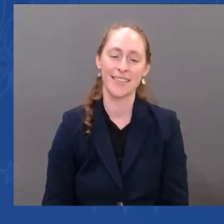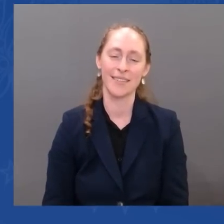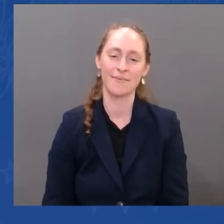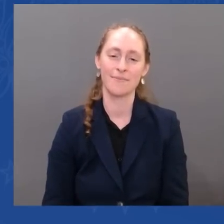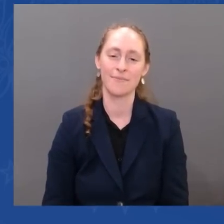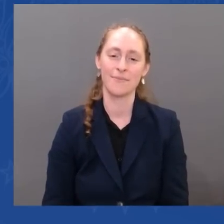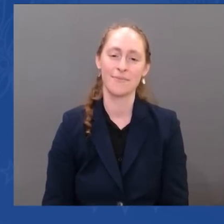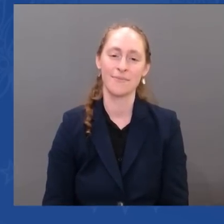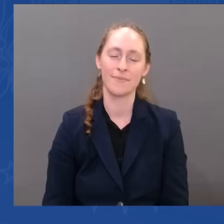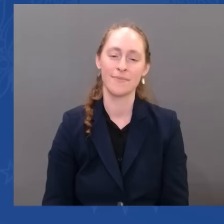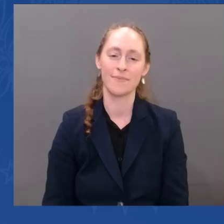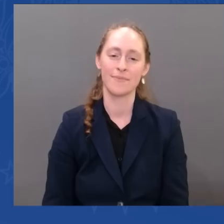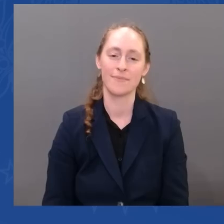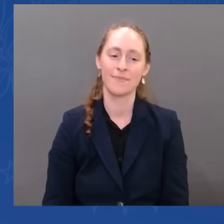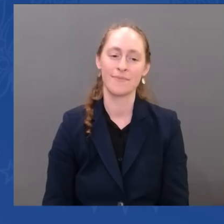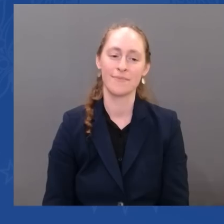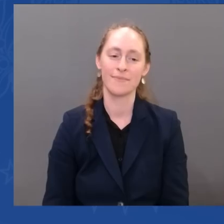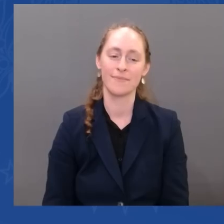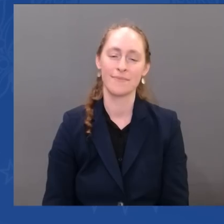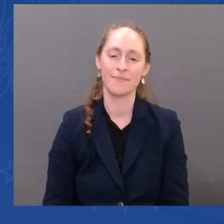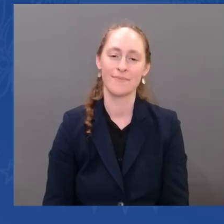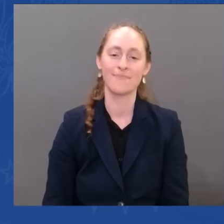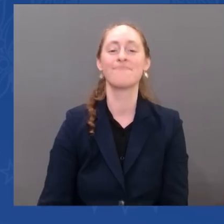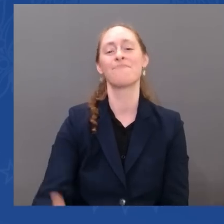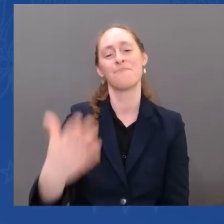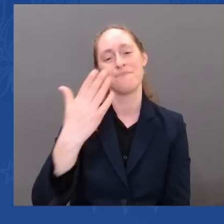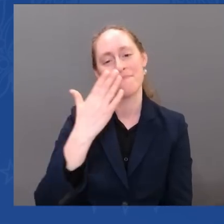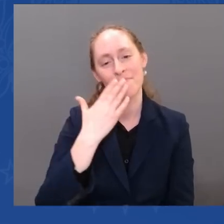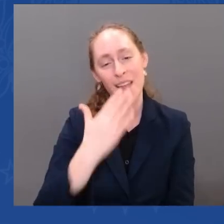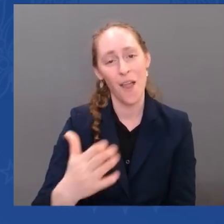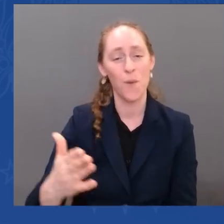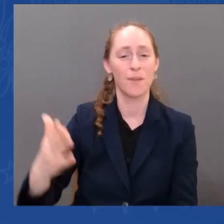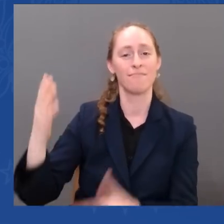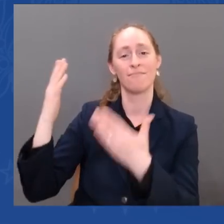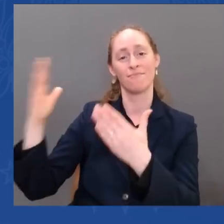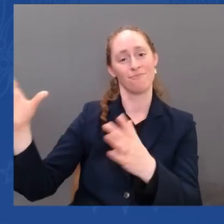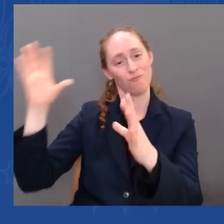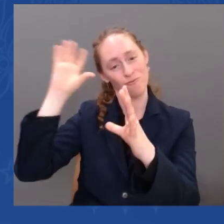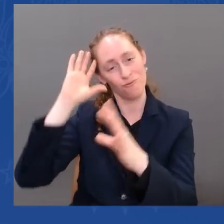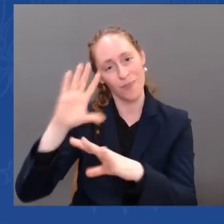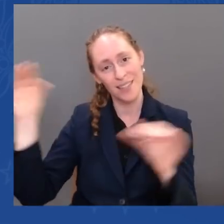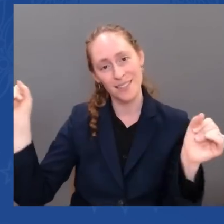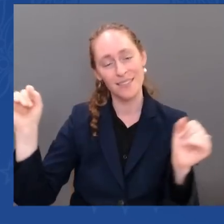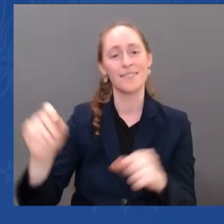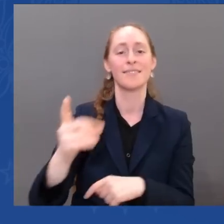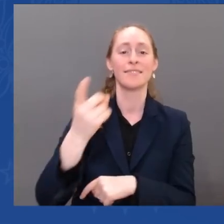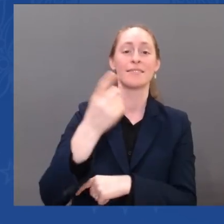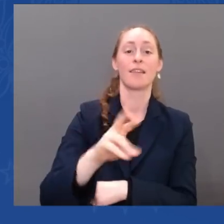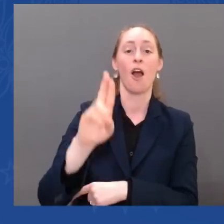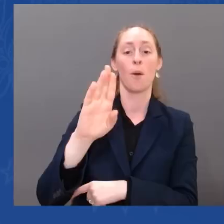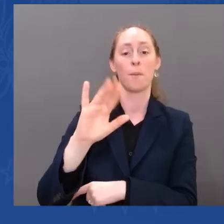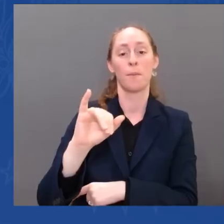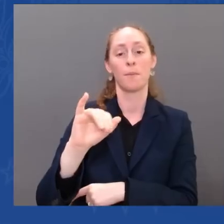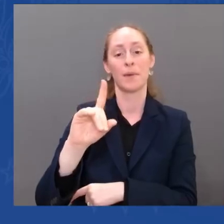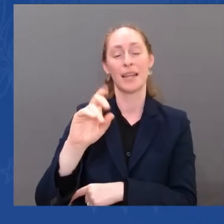Thank you, Mr. President, Dr. Biden. Ladies and gentlemen, it is really a great privilege